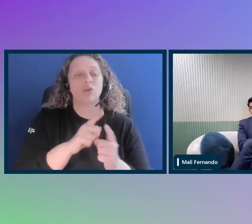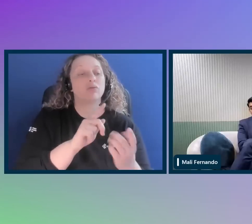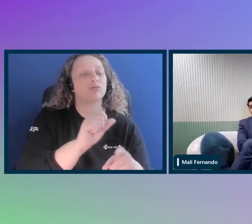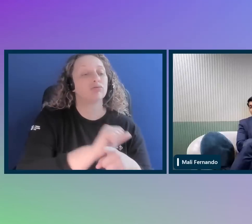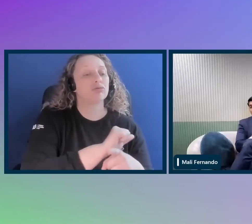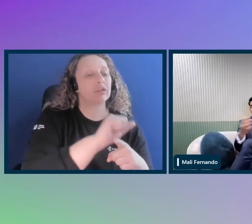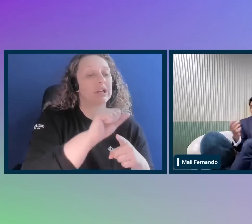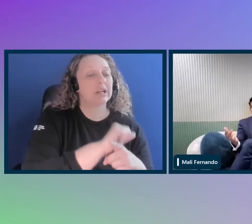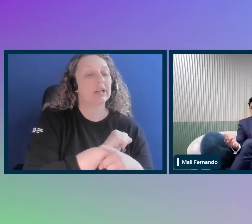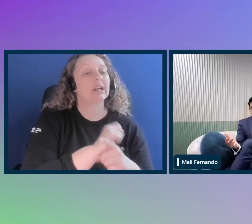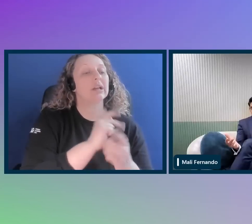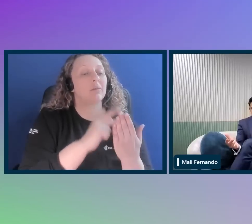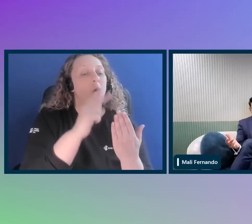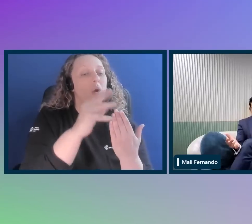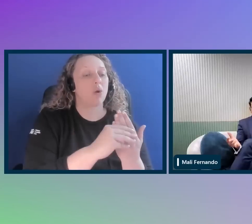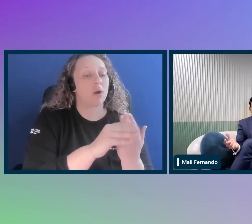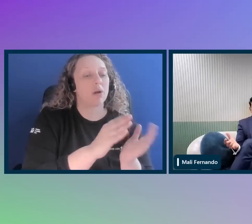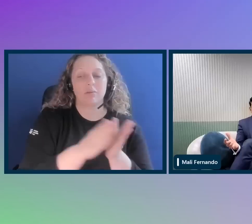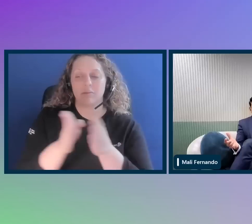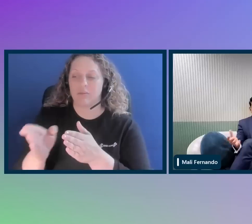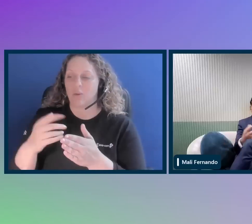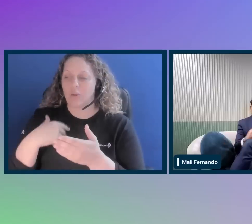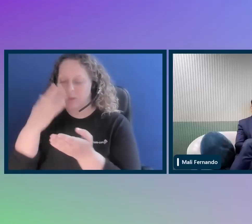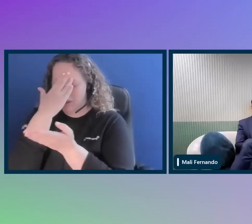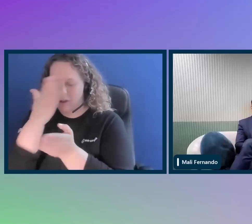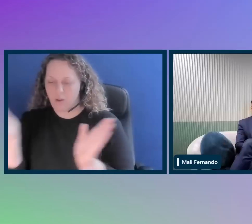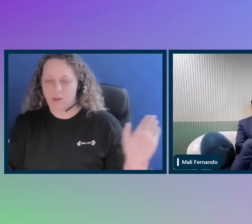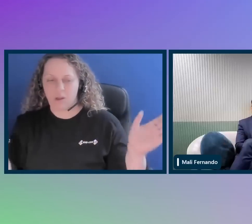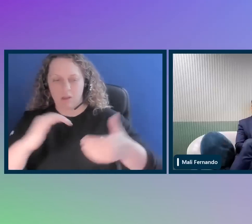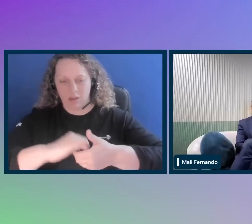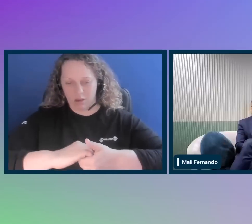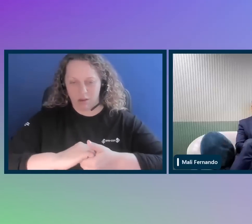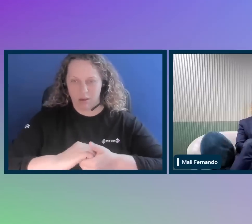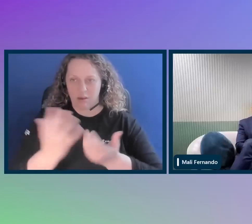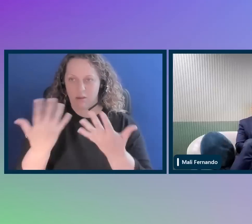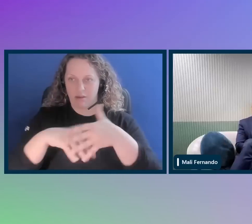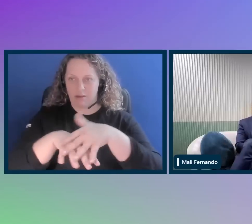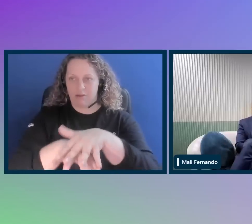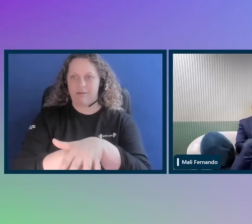with our awareness work is essential. So it's making sure our people have the right skills,